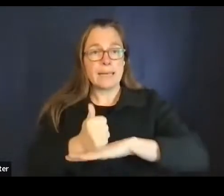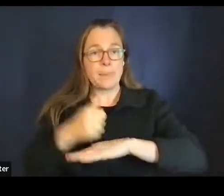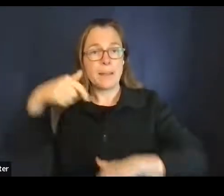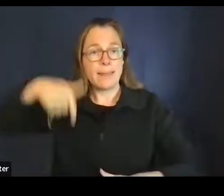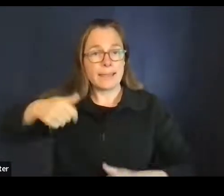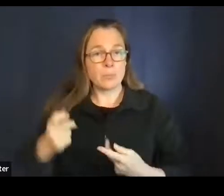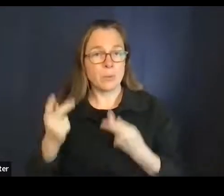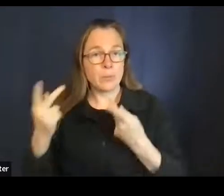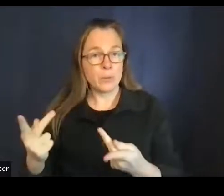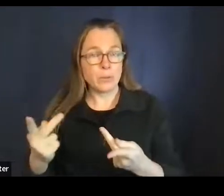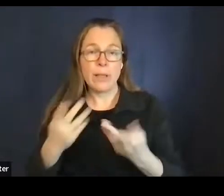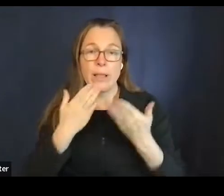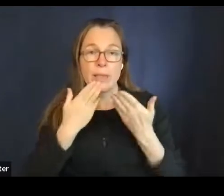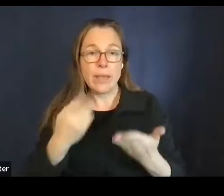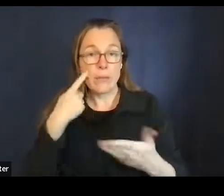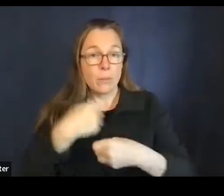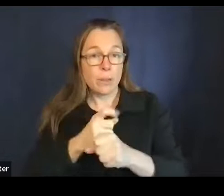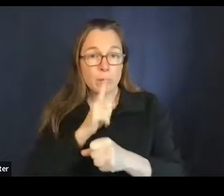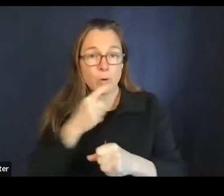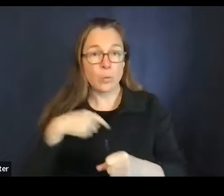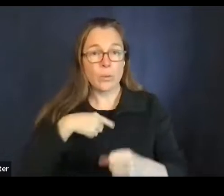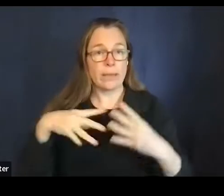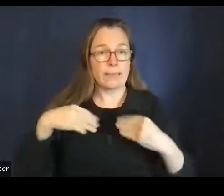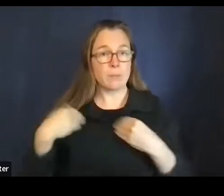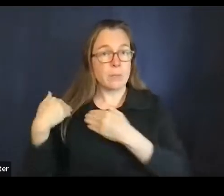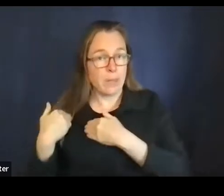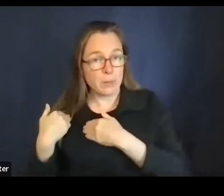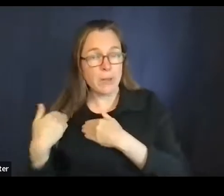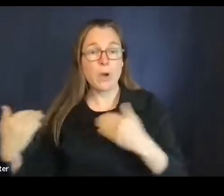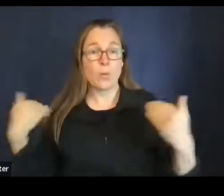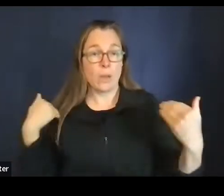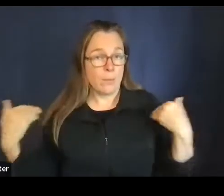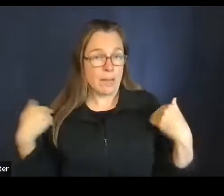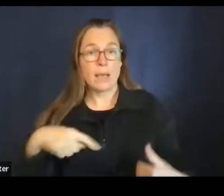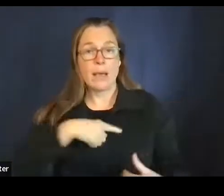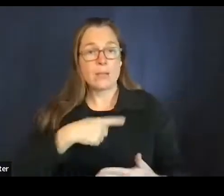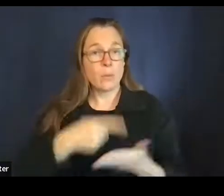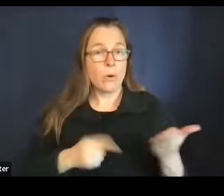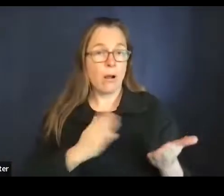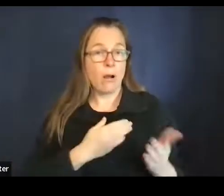Thank you for holding us accountable. Reminding us of our values, and engaging with us through 18 months of hard work.